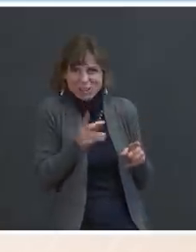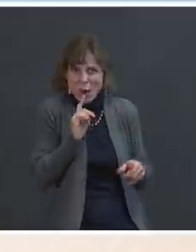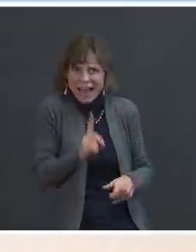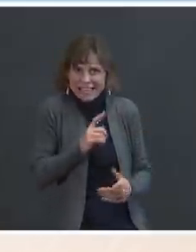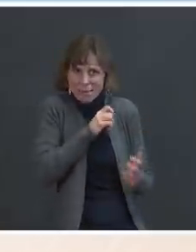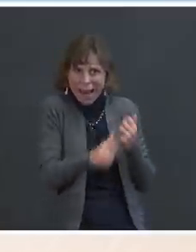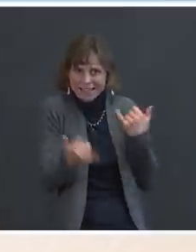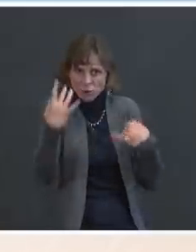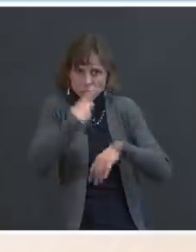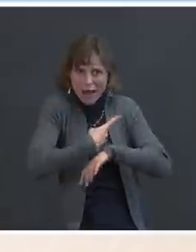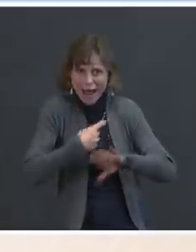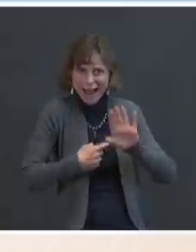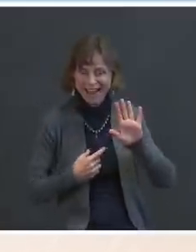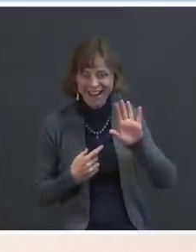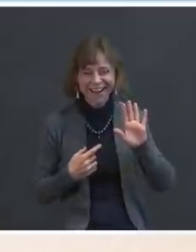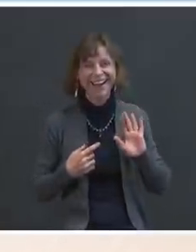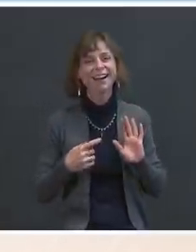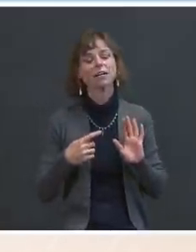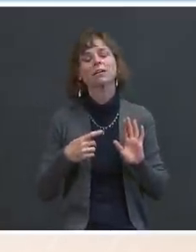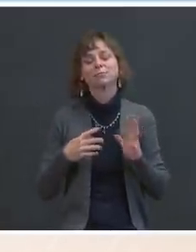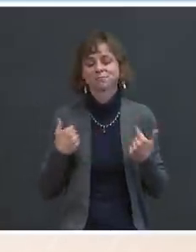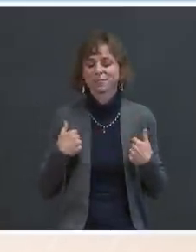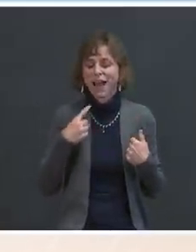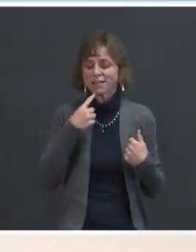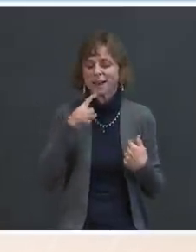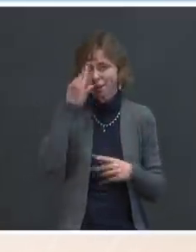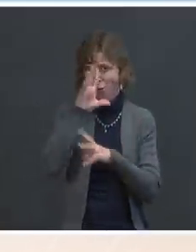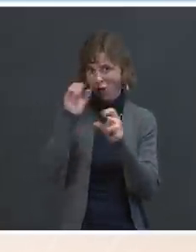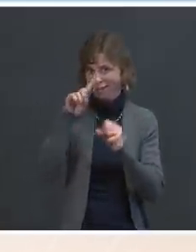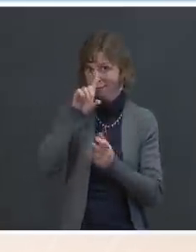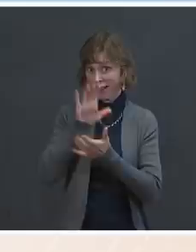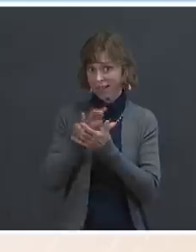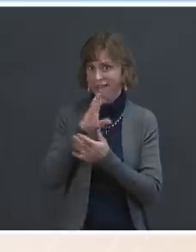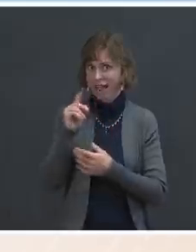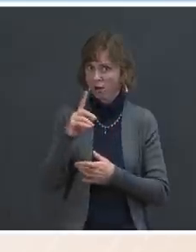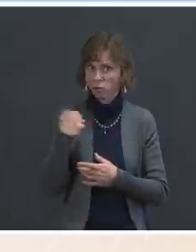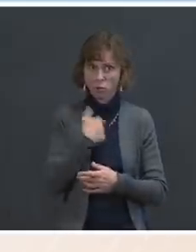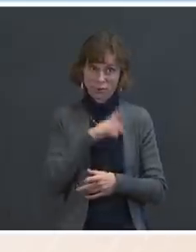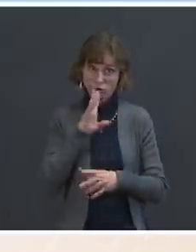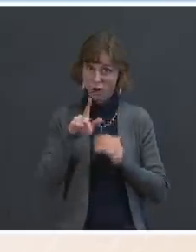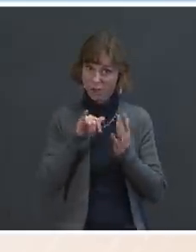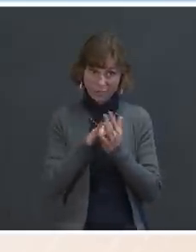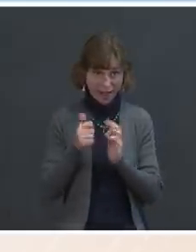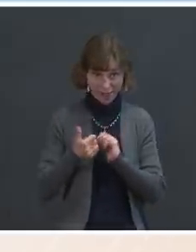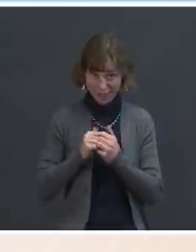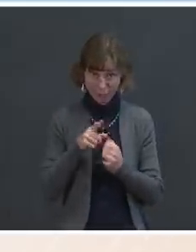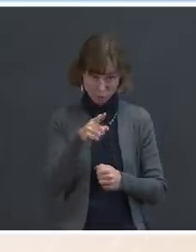Look, I would say that the President believes that -- and he talked about this on the campaign trail. As you mentioned, it was certainly a promise of his